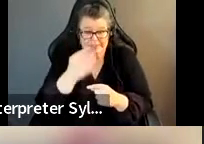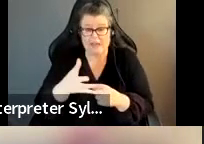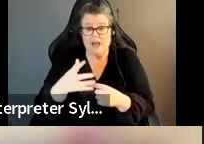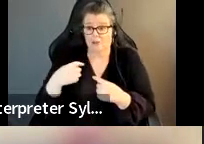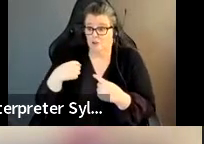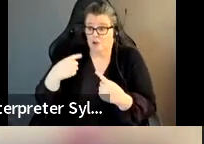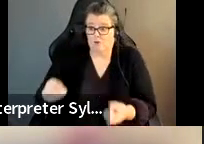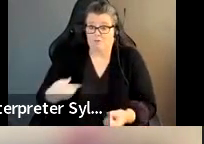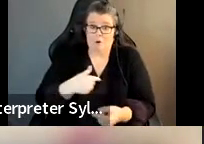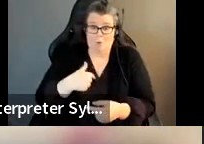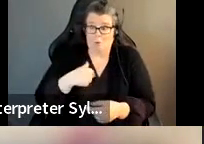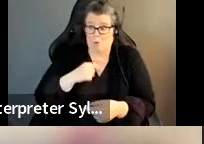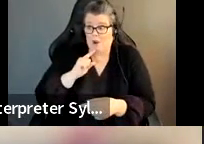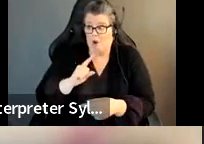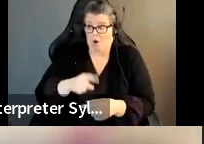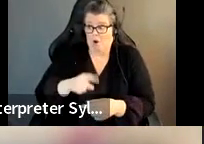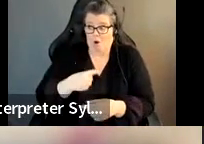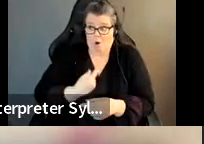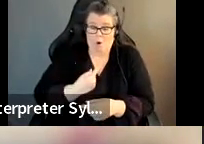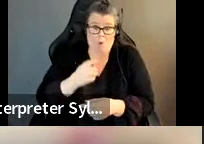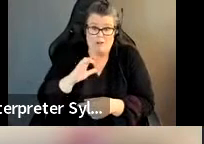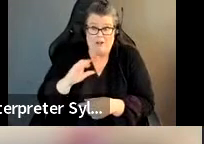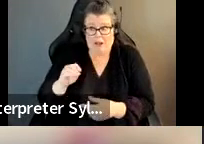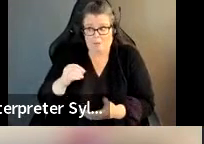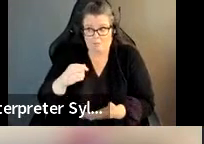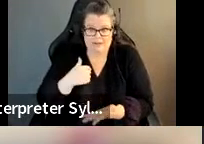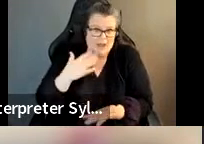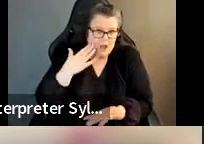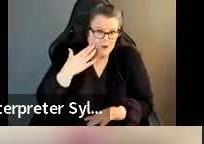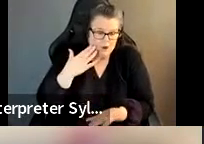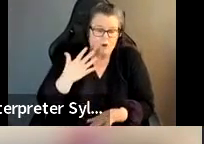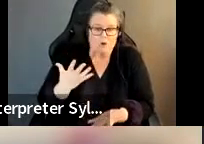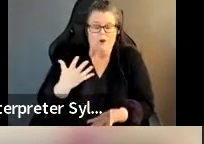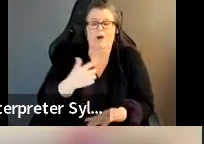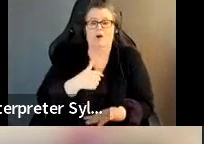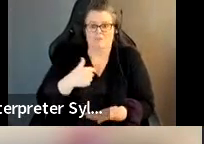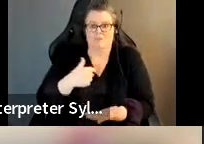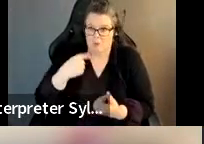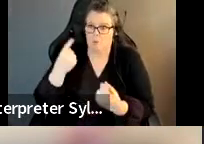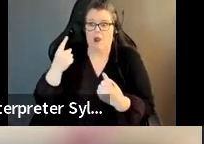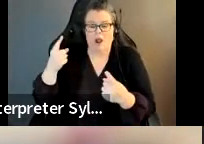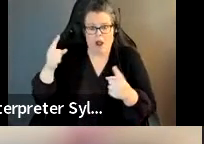only company that has accomplished or arrived within the standards as they exist today.